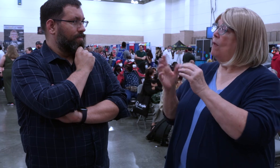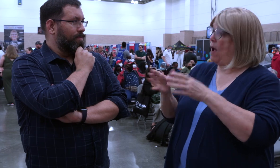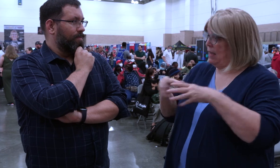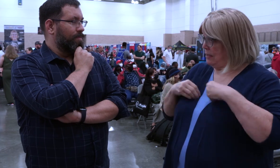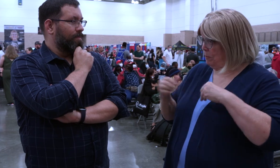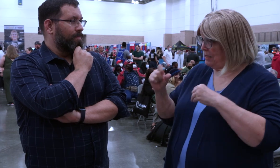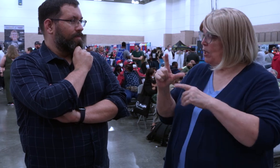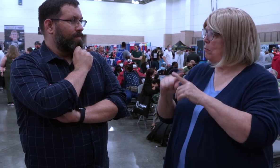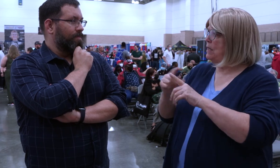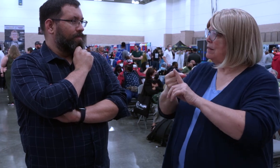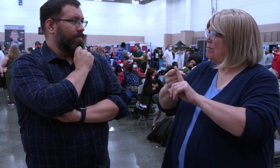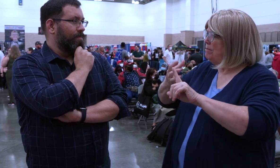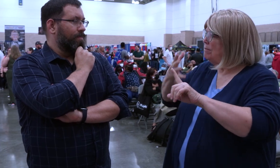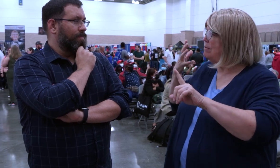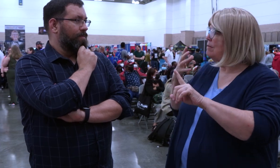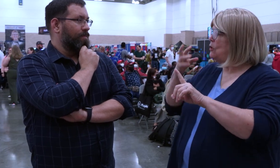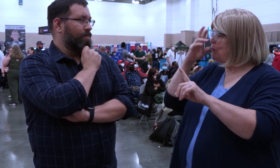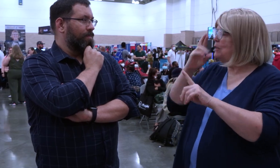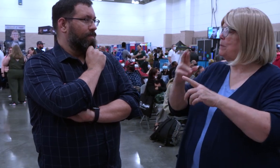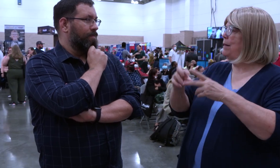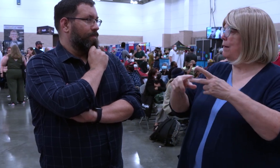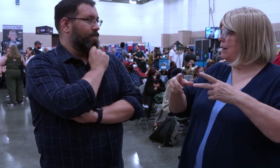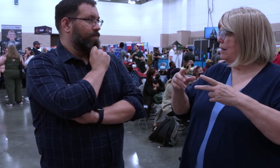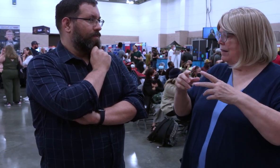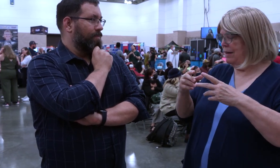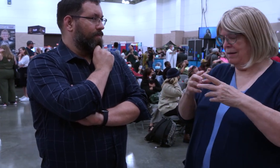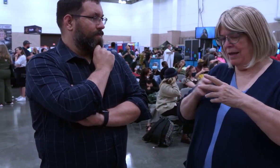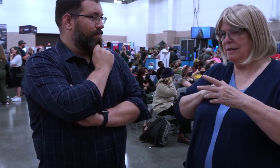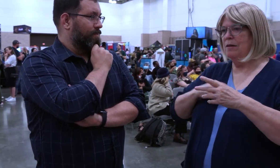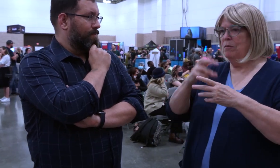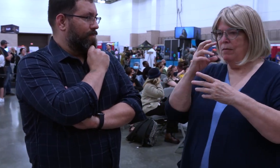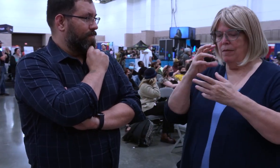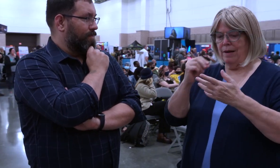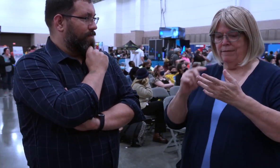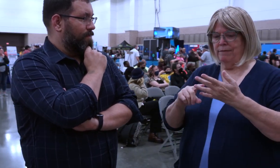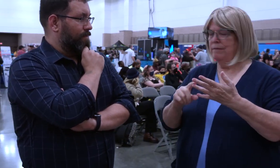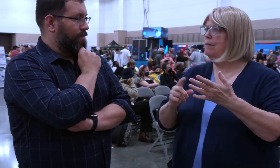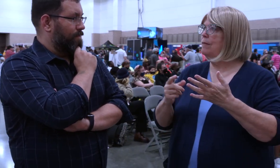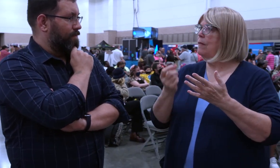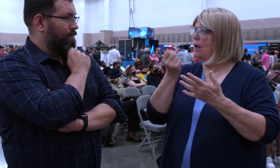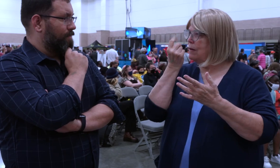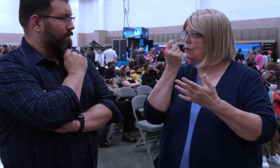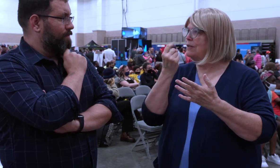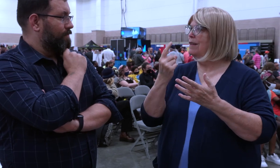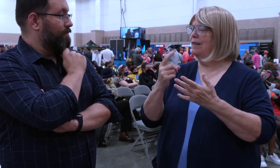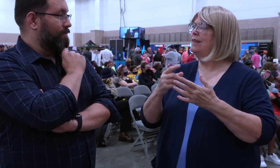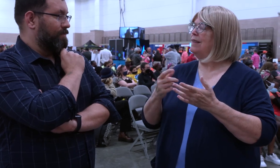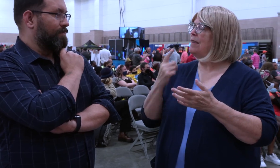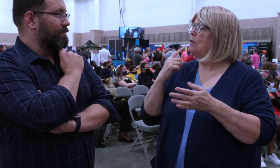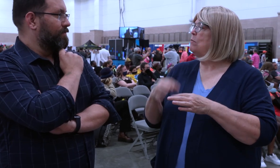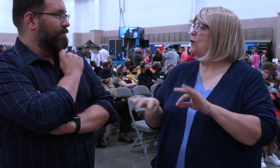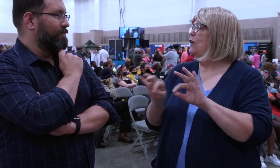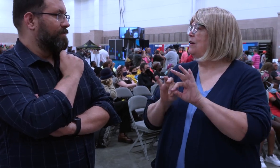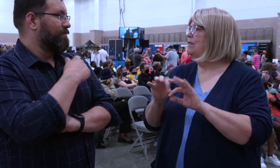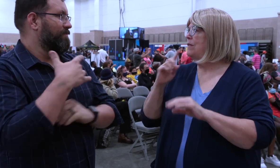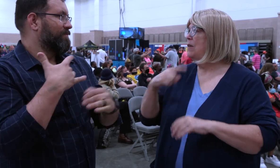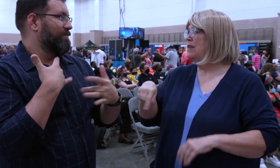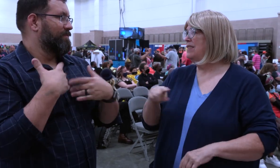is accepted, we need to expand on respect, acceptance, and understanding. I think it’s important for us.